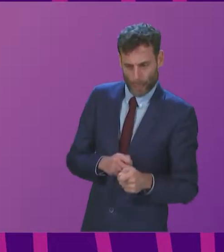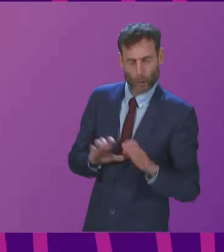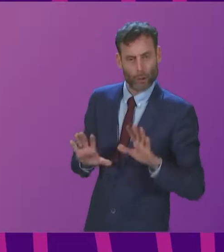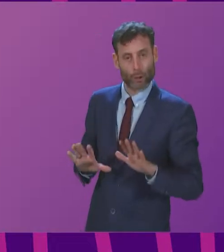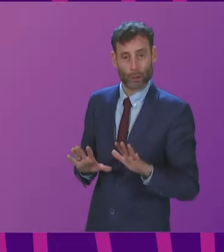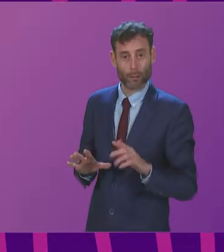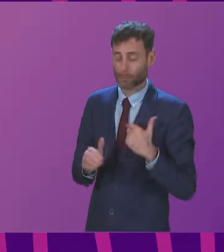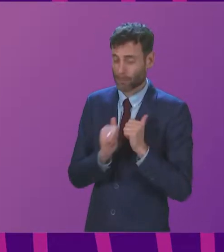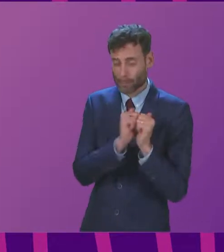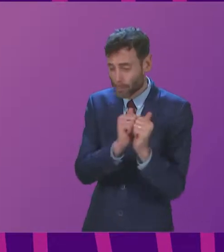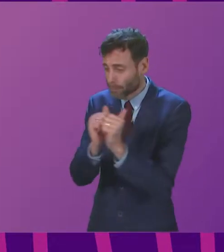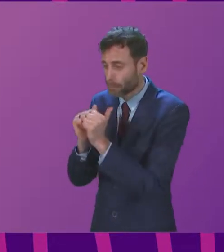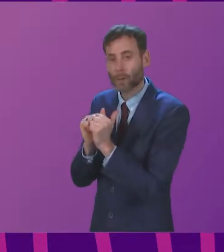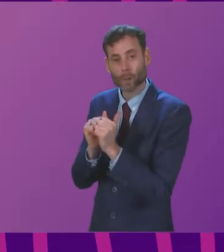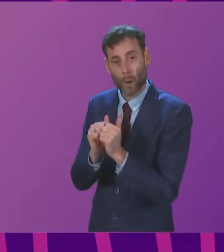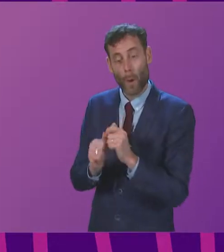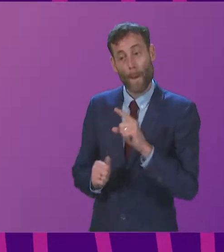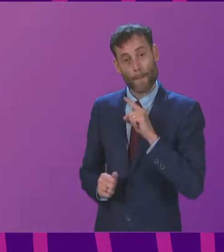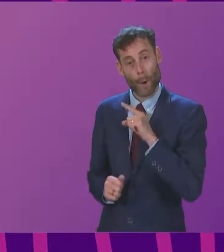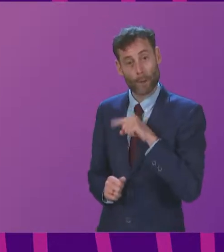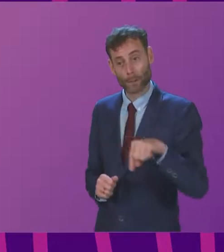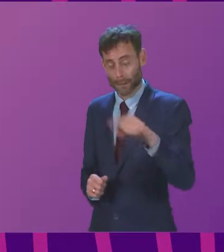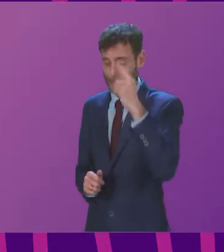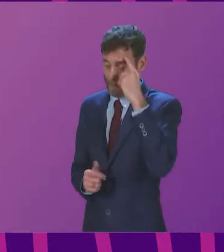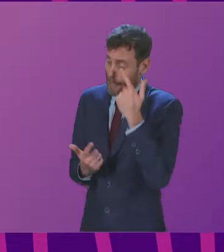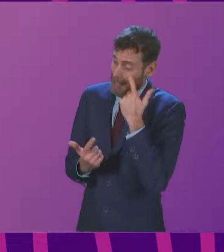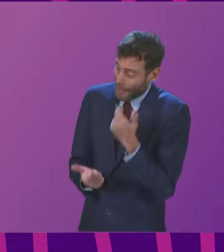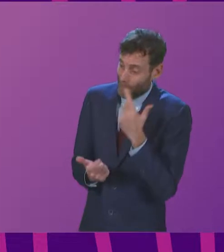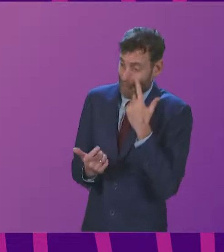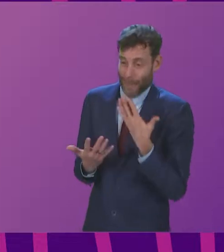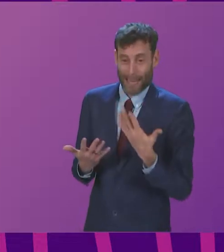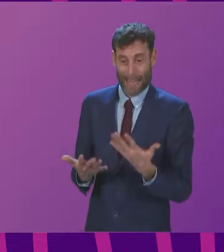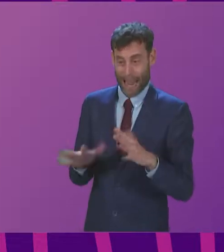Thanks to those sacrifices, we are in a much stronger position now than I would have dared